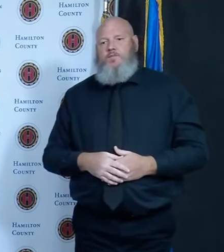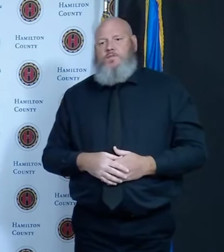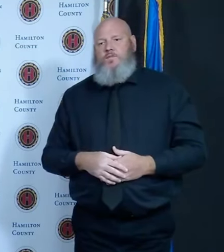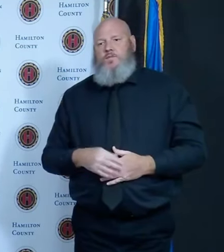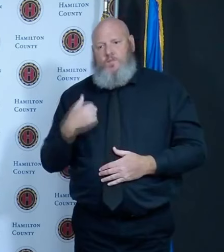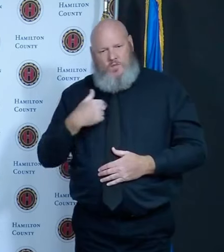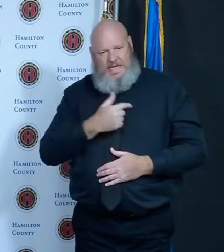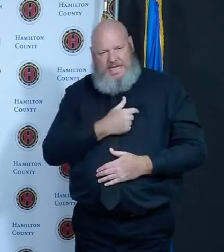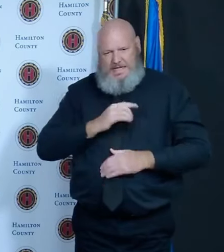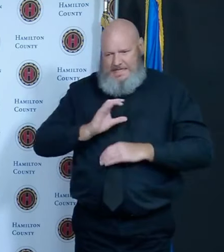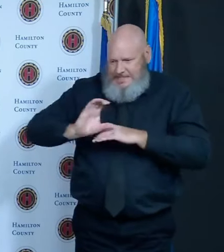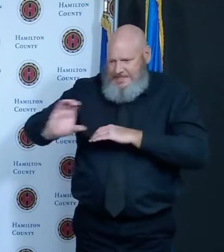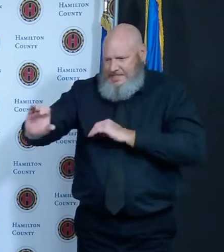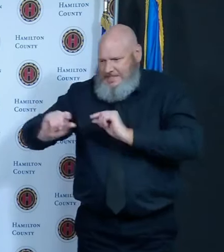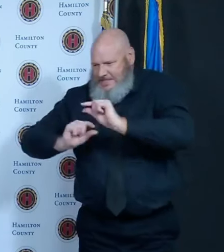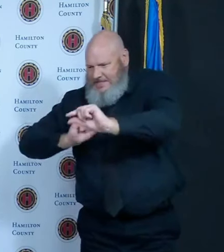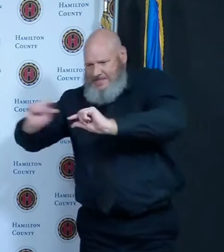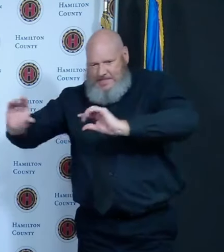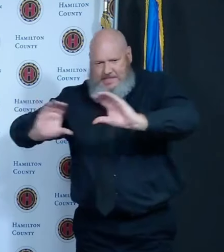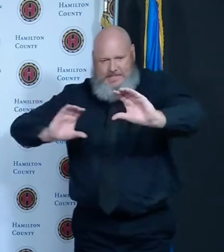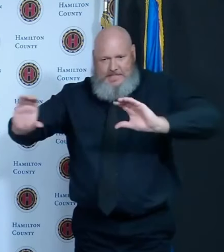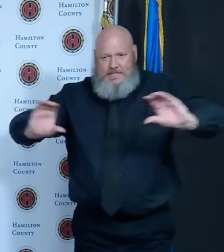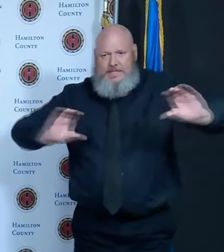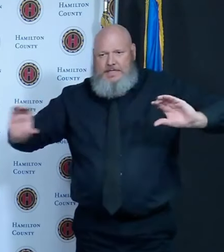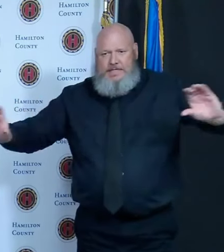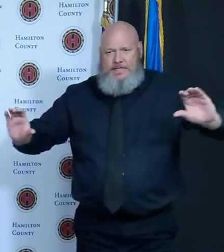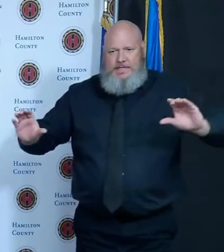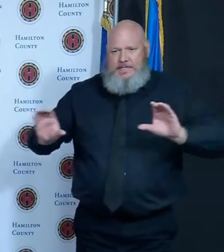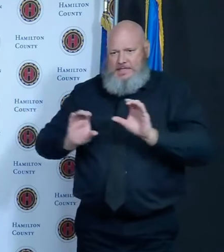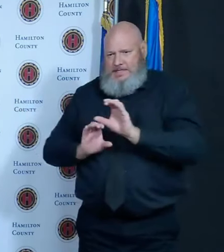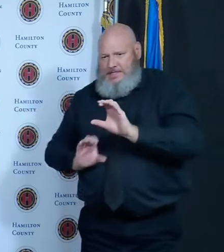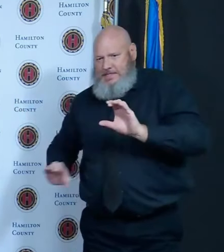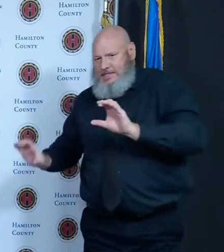Hamilton County so as of last week EMA has taken over as